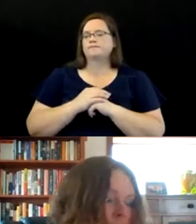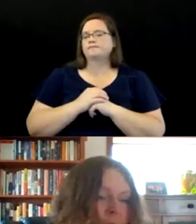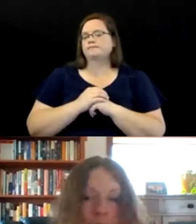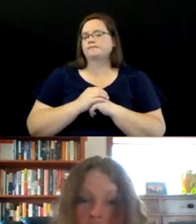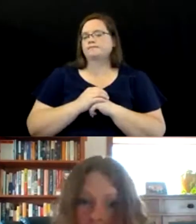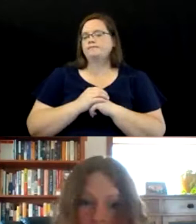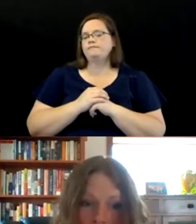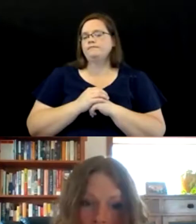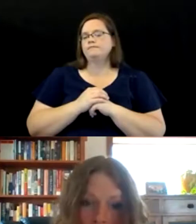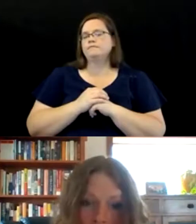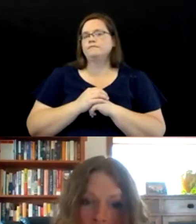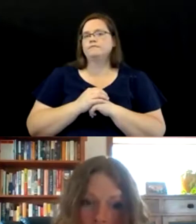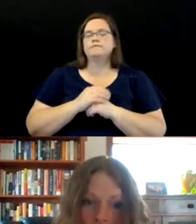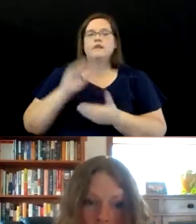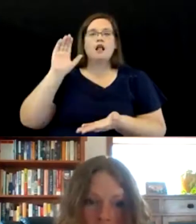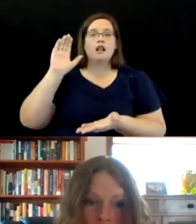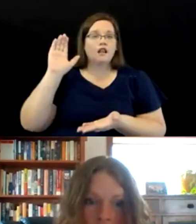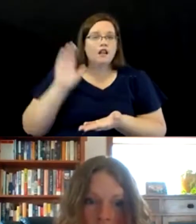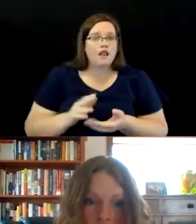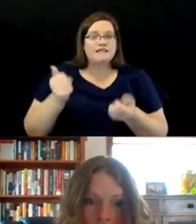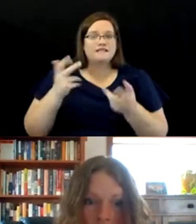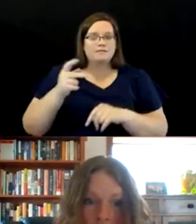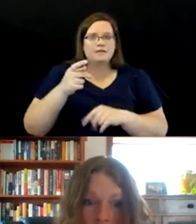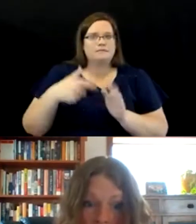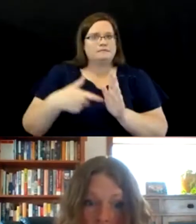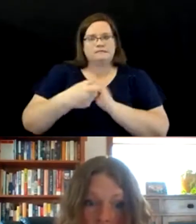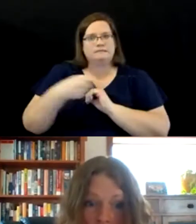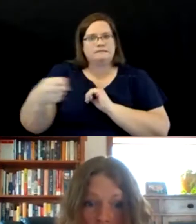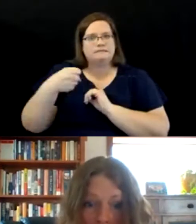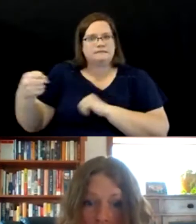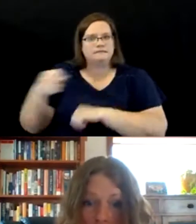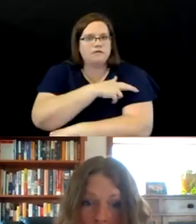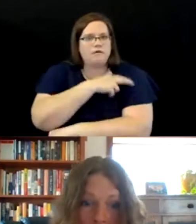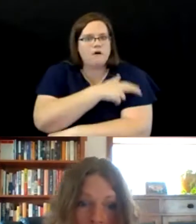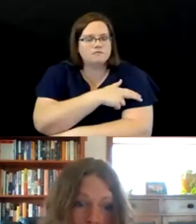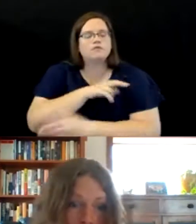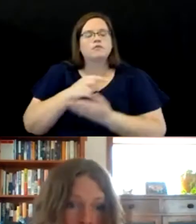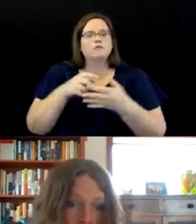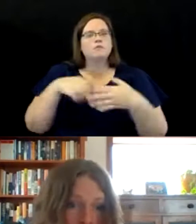hospitalizations is one important metric or aspect that we use to